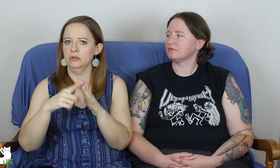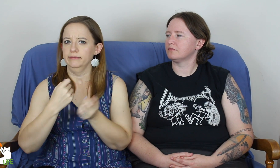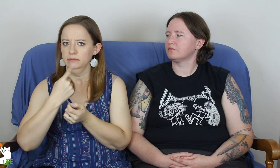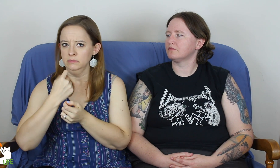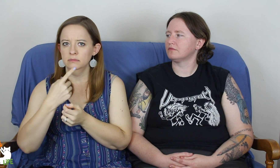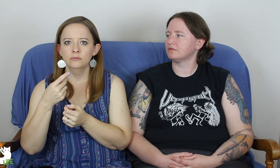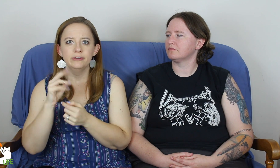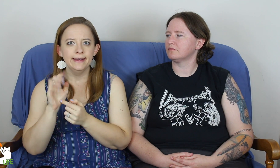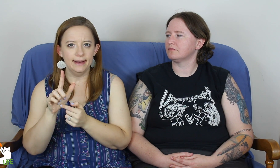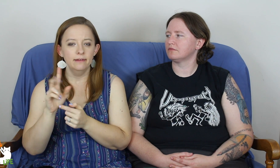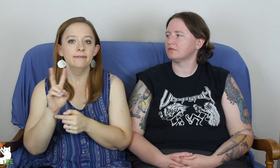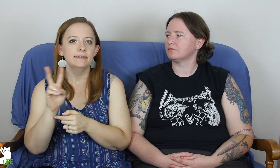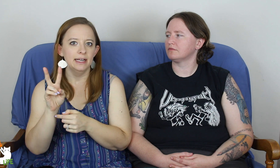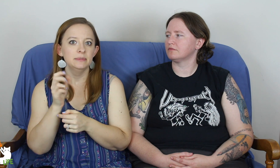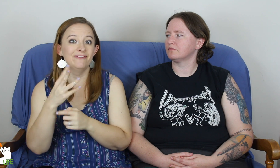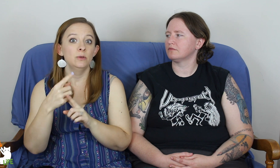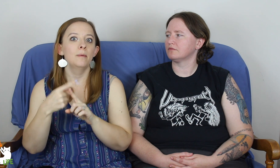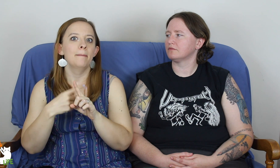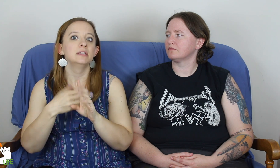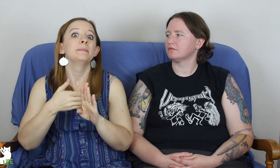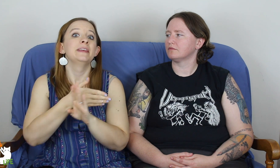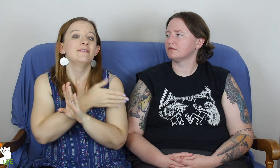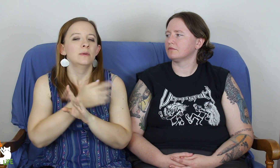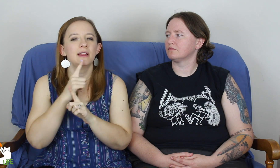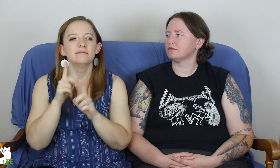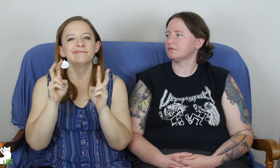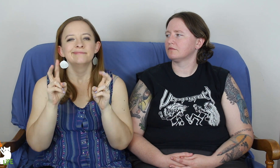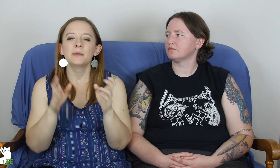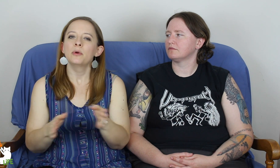that you start taking your prenatal vitamins a few months before.